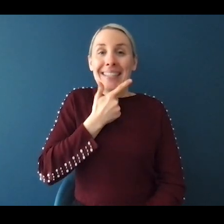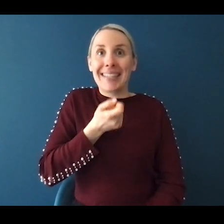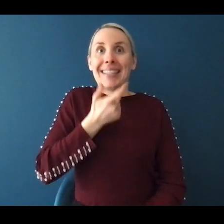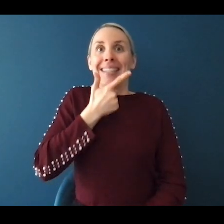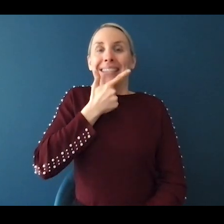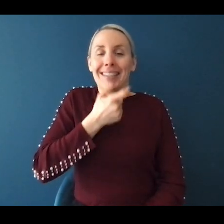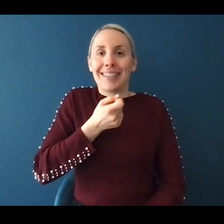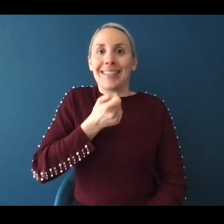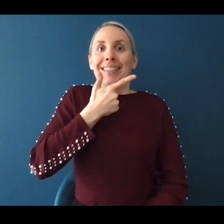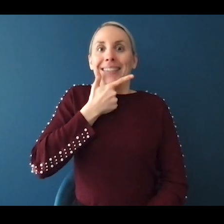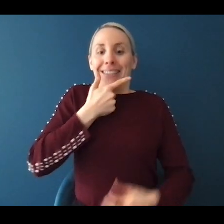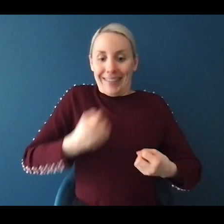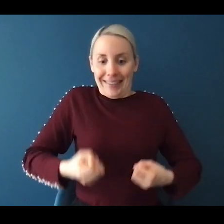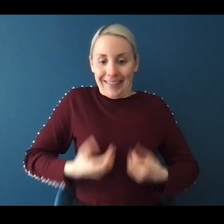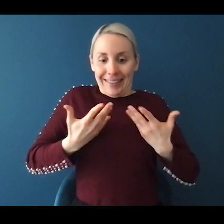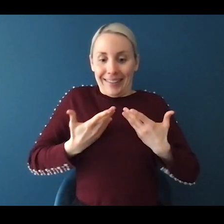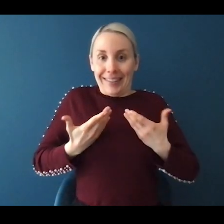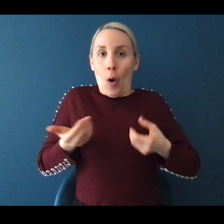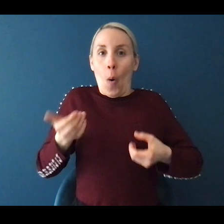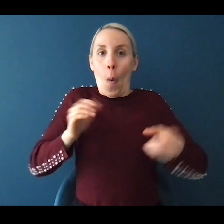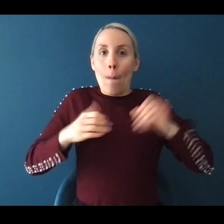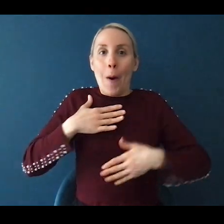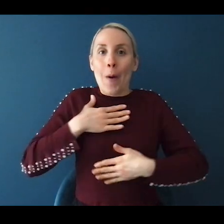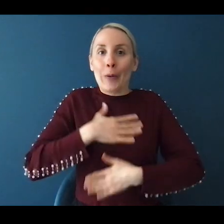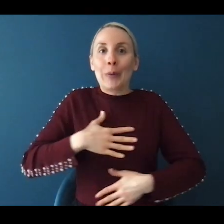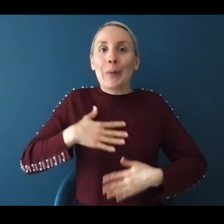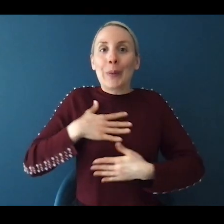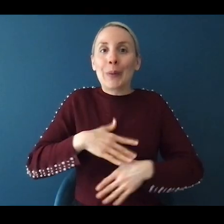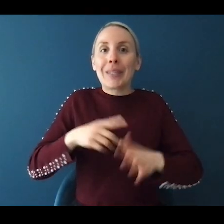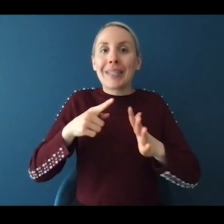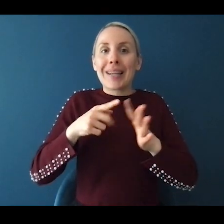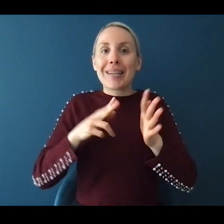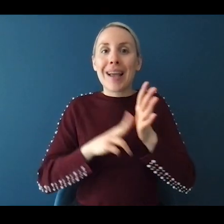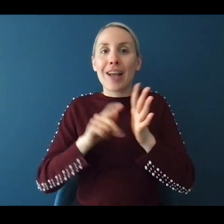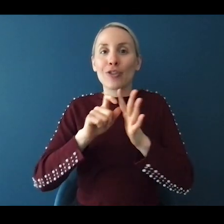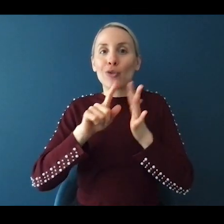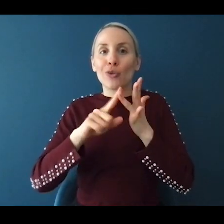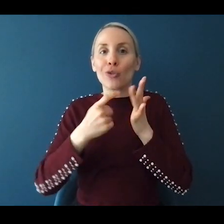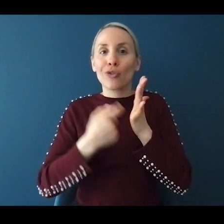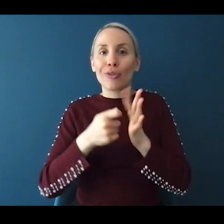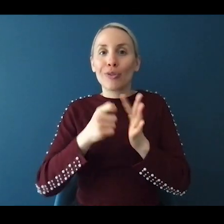or not it releases some endorphins and I tend to then be smiling or at least feeling a little